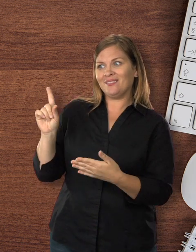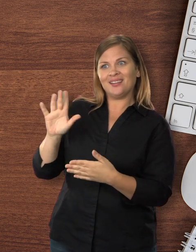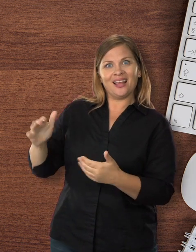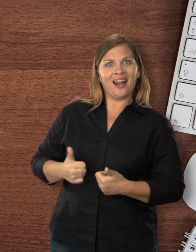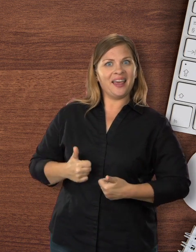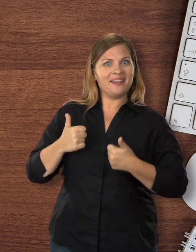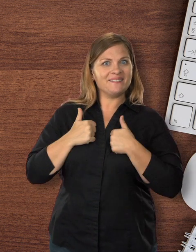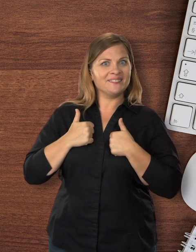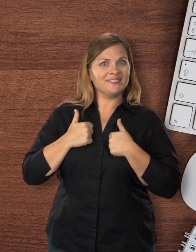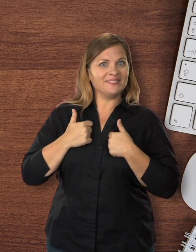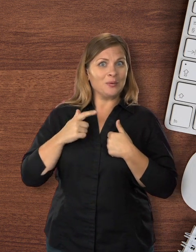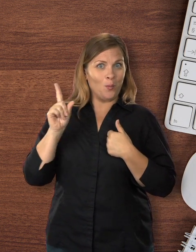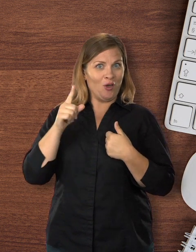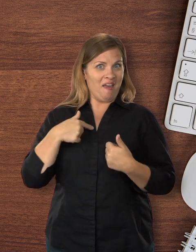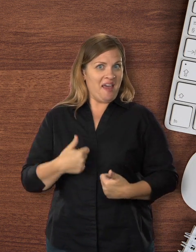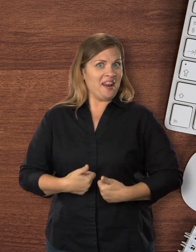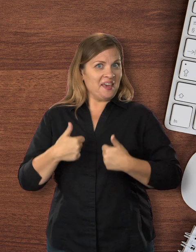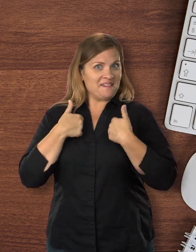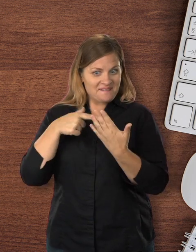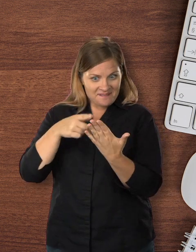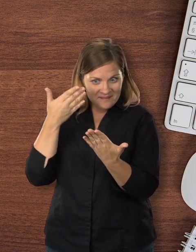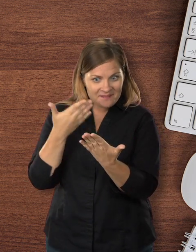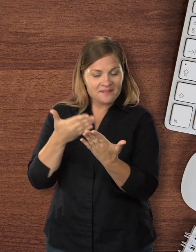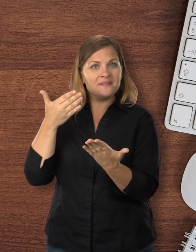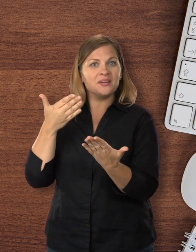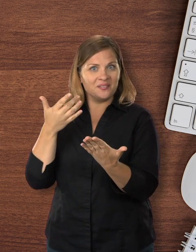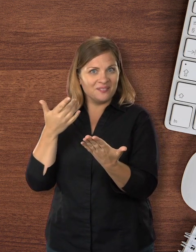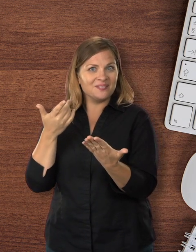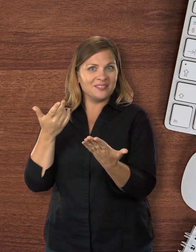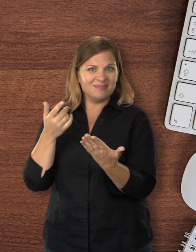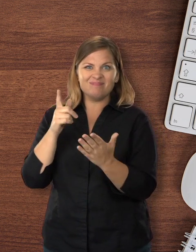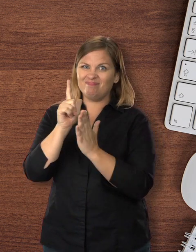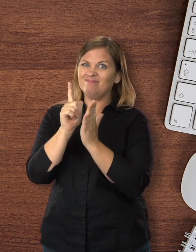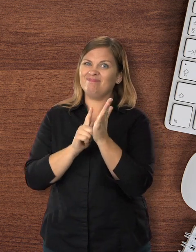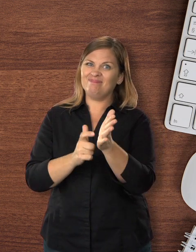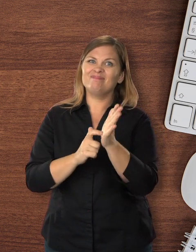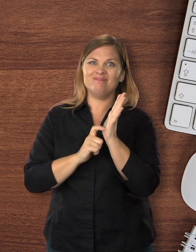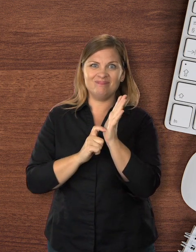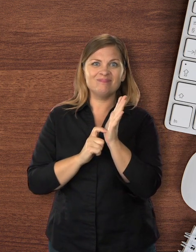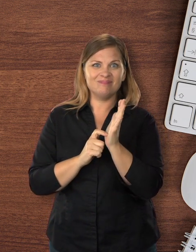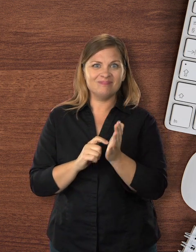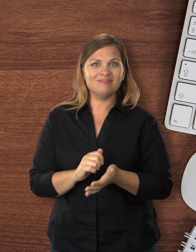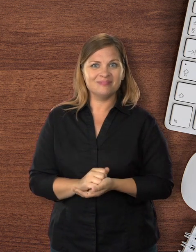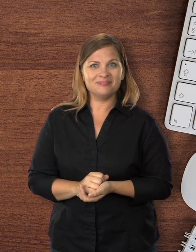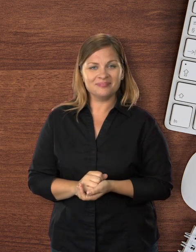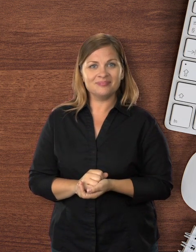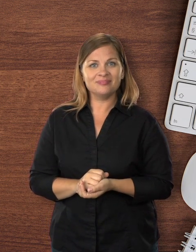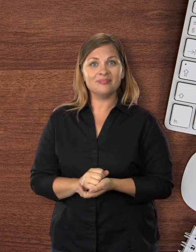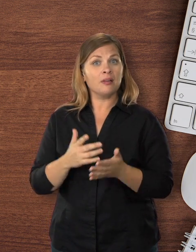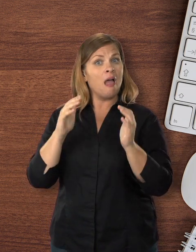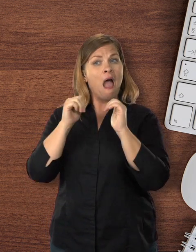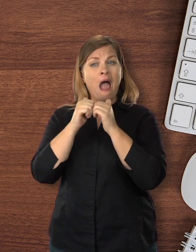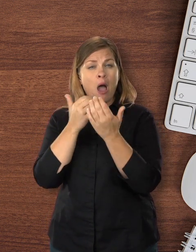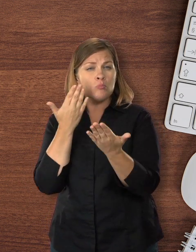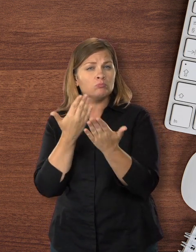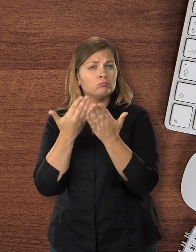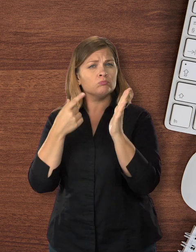There are a lot of different ways to prove where you live. Here's the long list, choose what works for you.